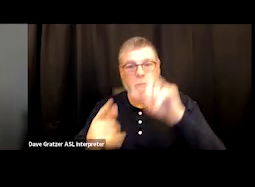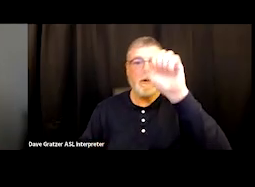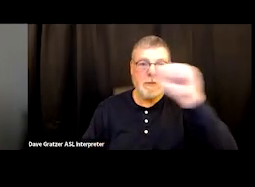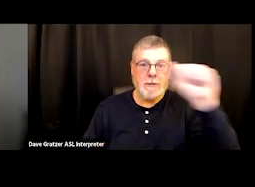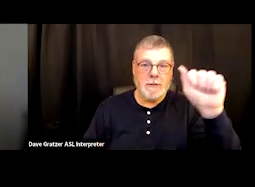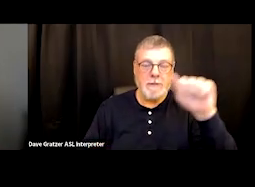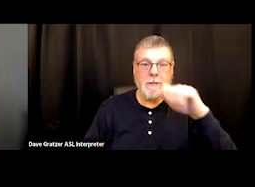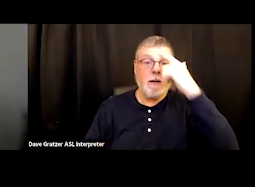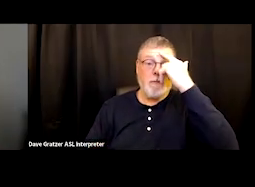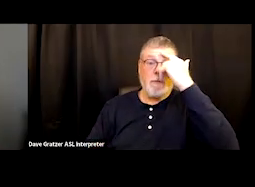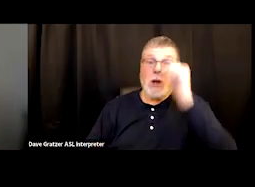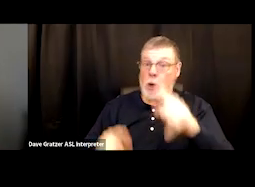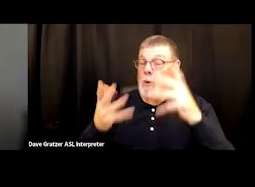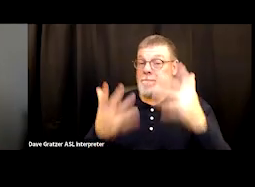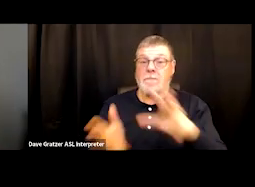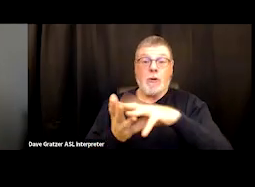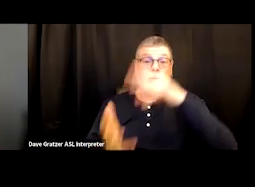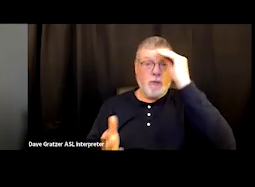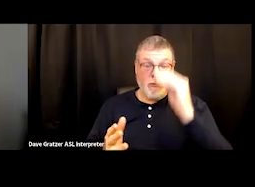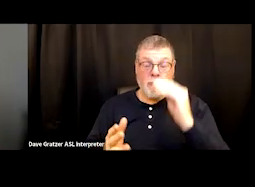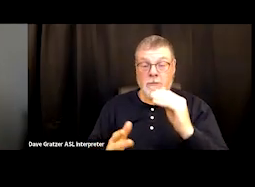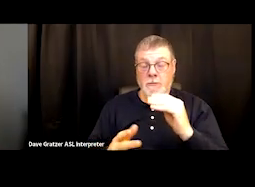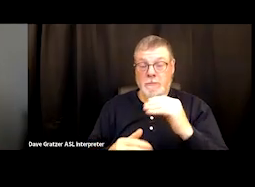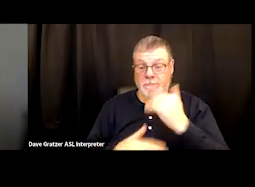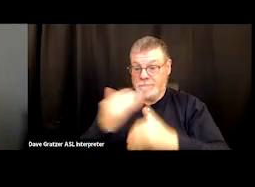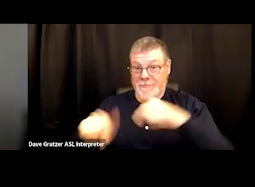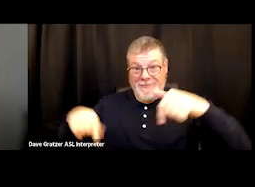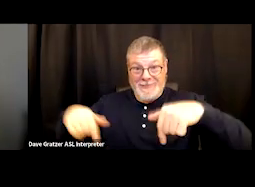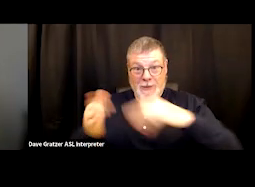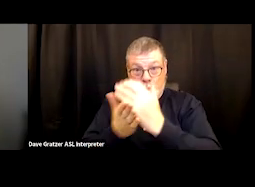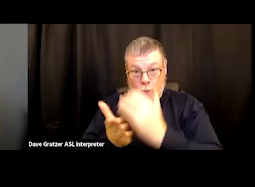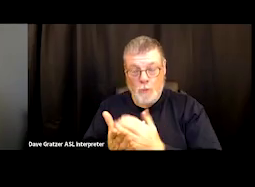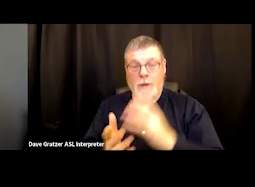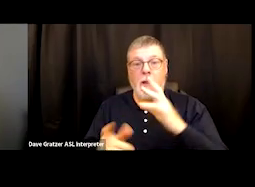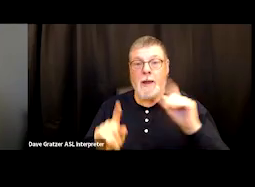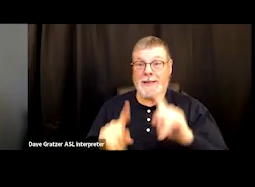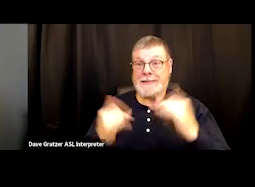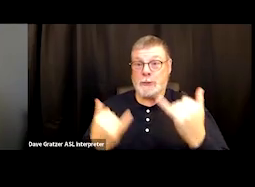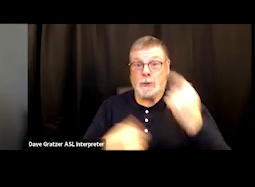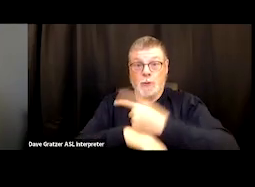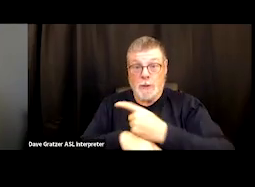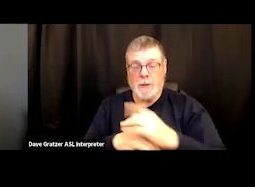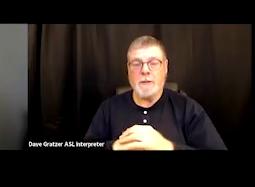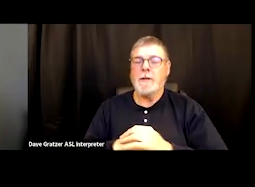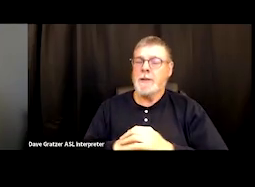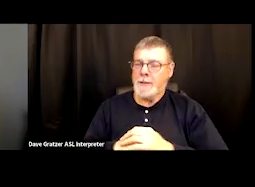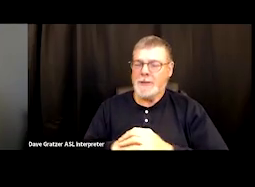Because as you've probably learned by taking the SOAR online course and also by attending today's review session, there's a lot that goes into processing